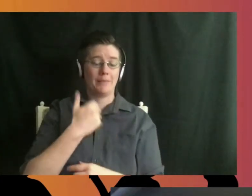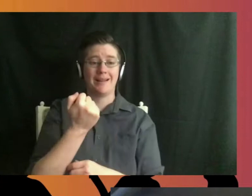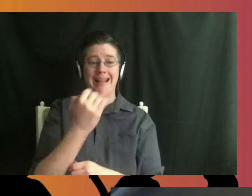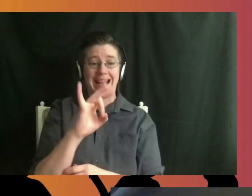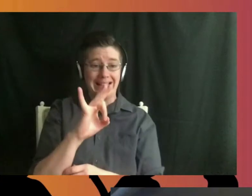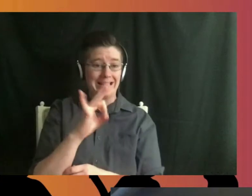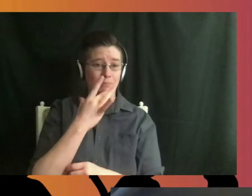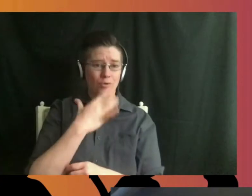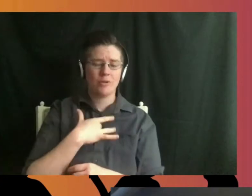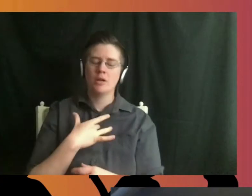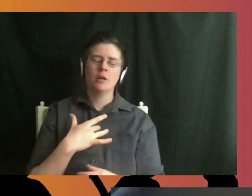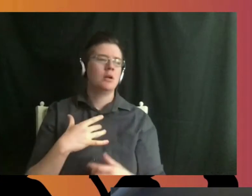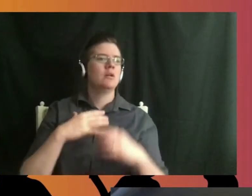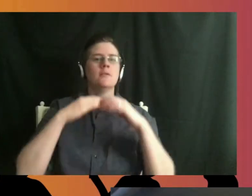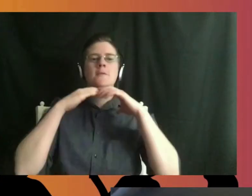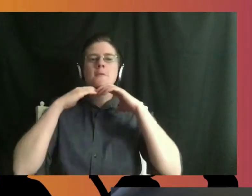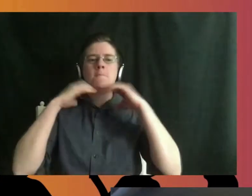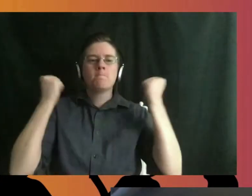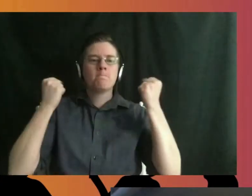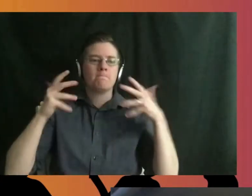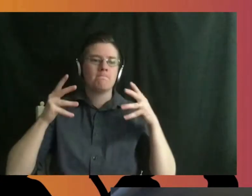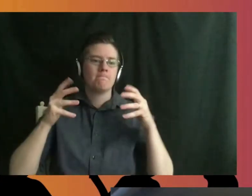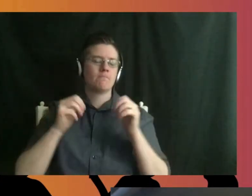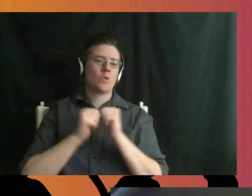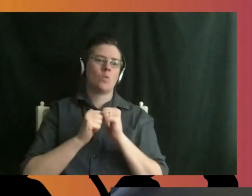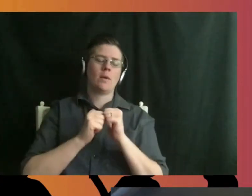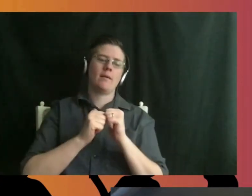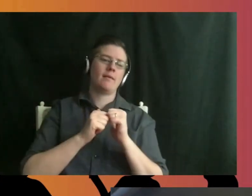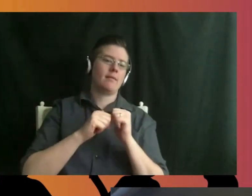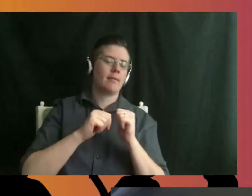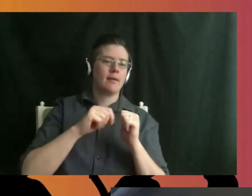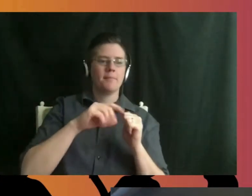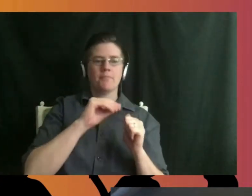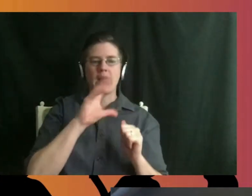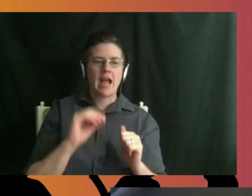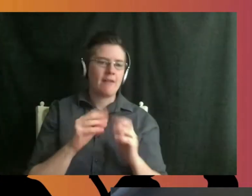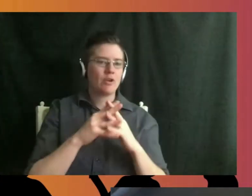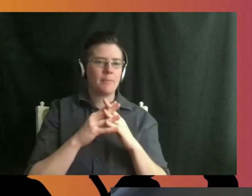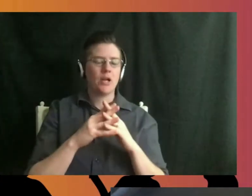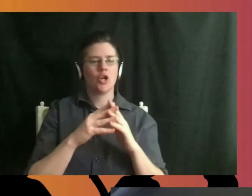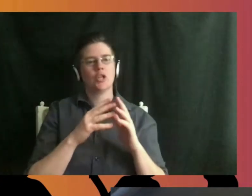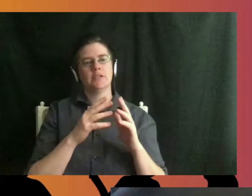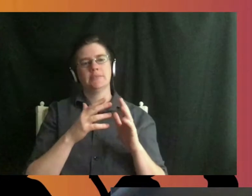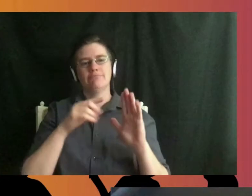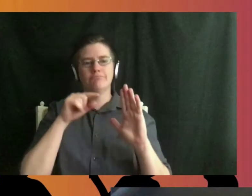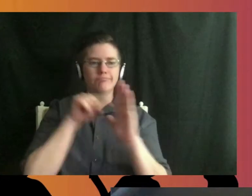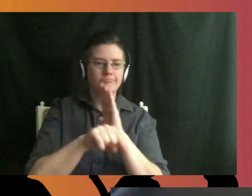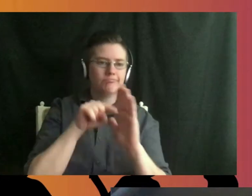being murdered by law enforcement and so this was our opportunity to stand up to say no more